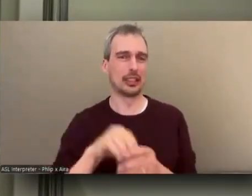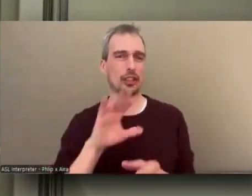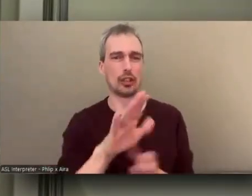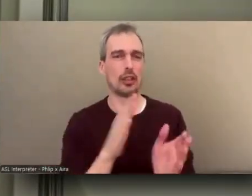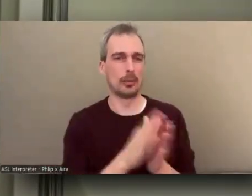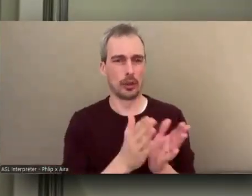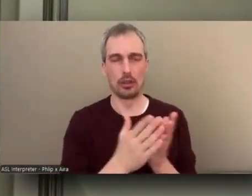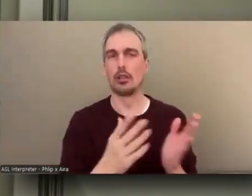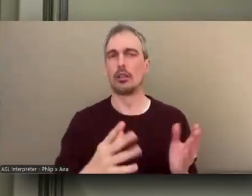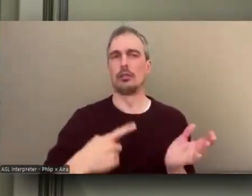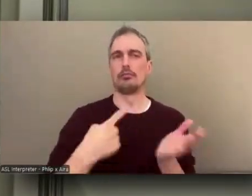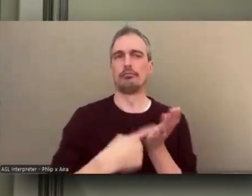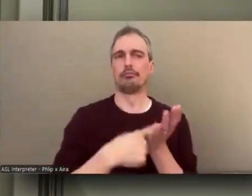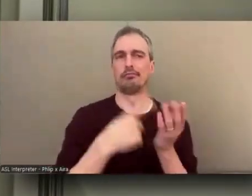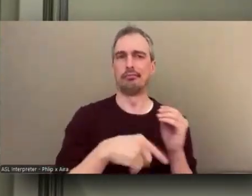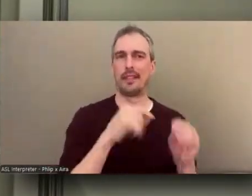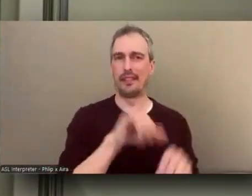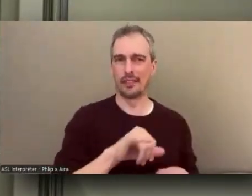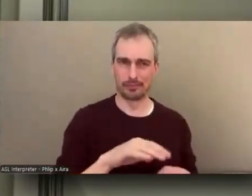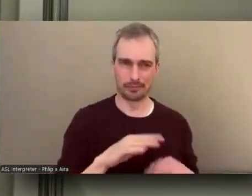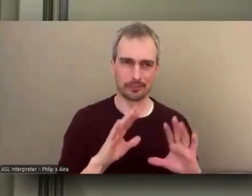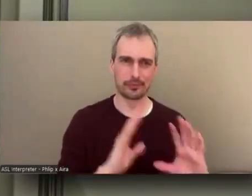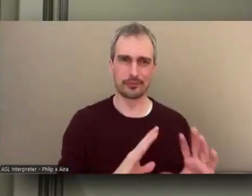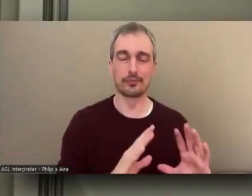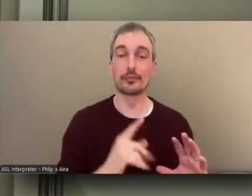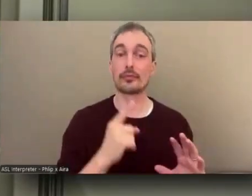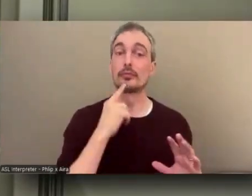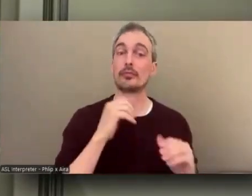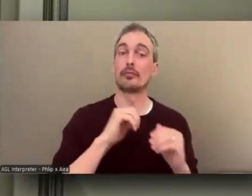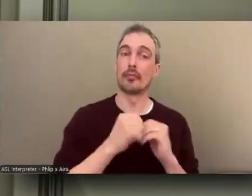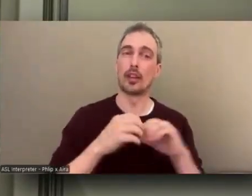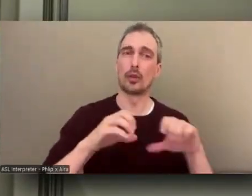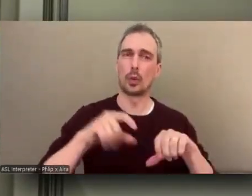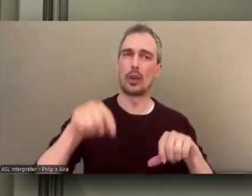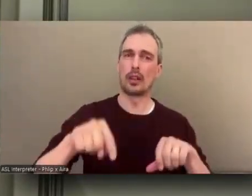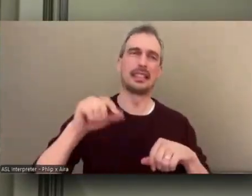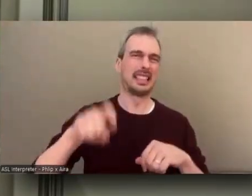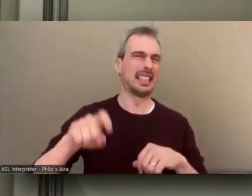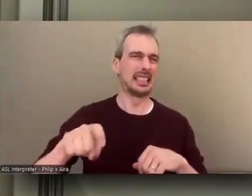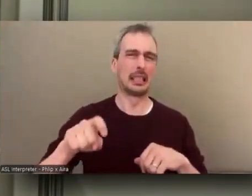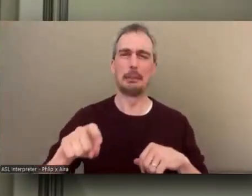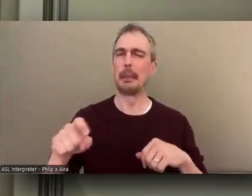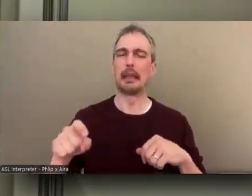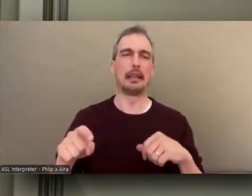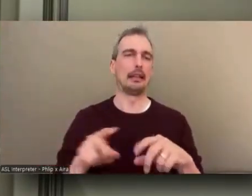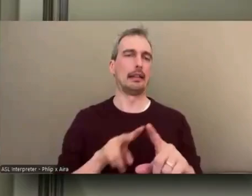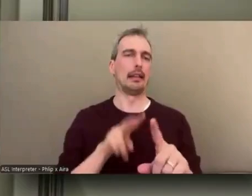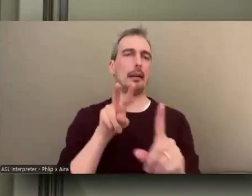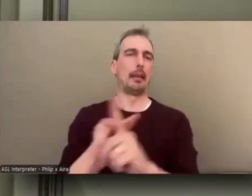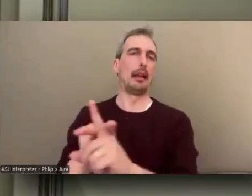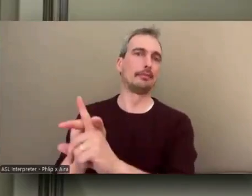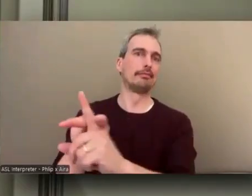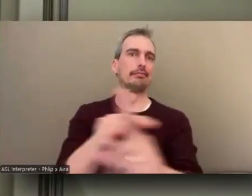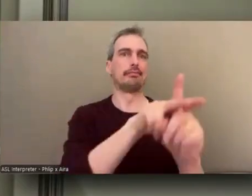The way to do this stuff right -- really needs to be across the entire organization. It's not something you can do piecemeal.